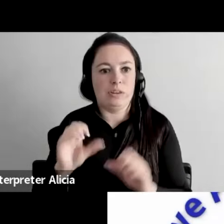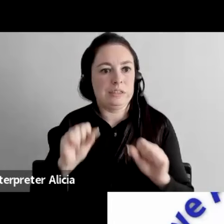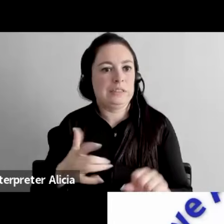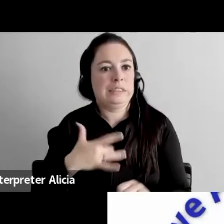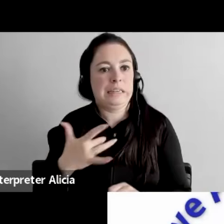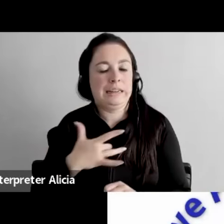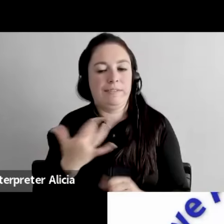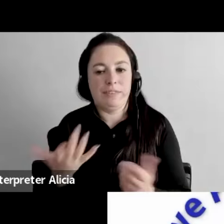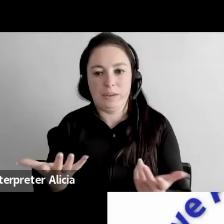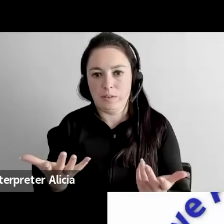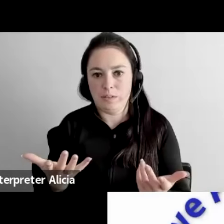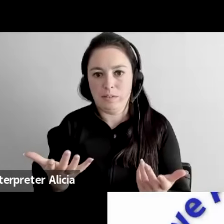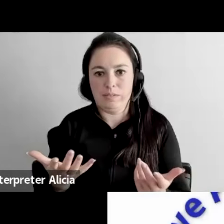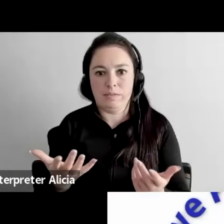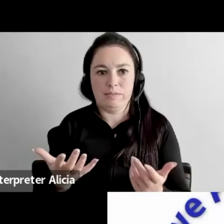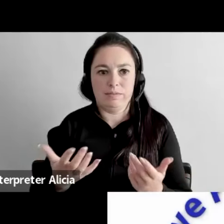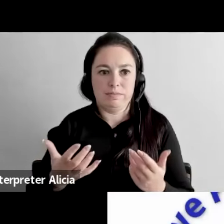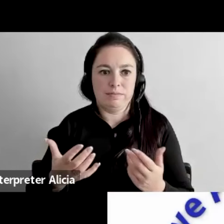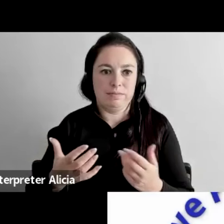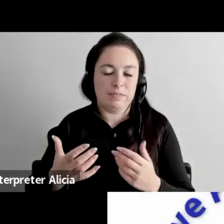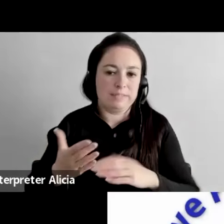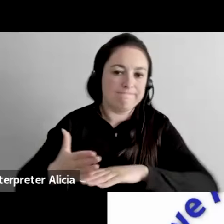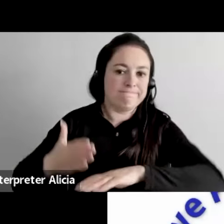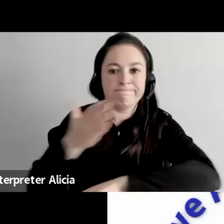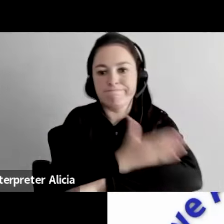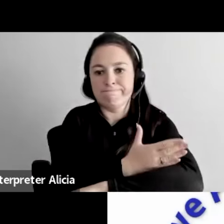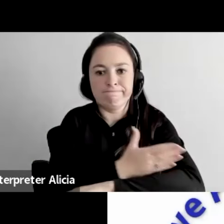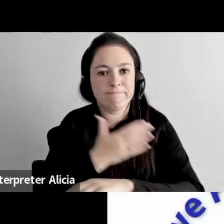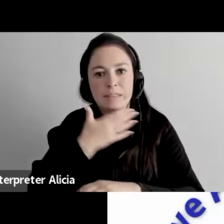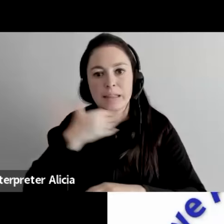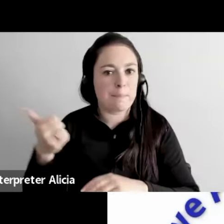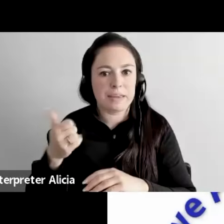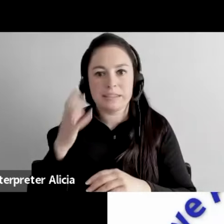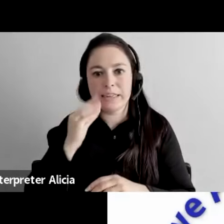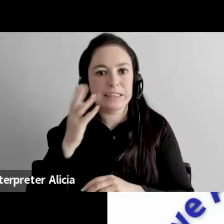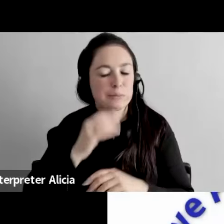the best experience possible when they have new babies.